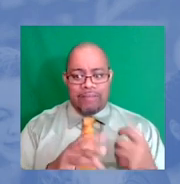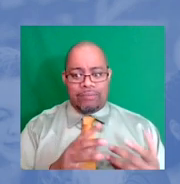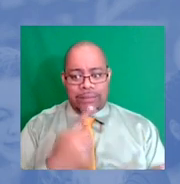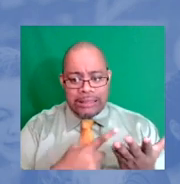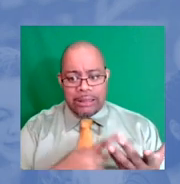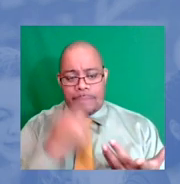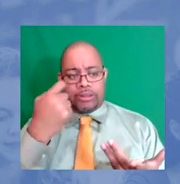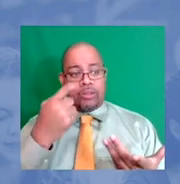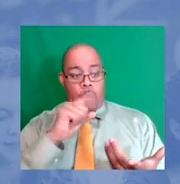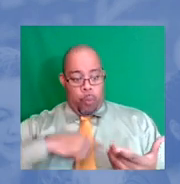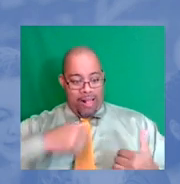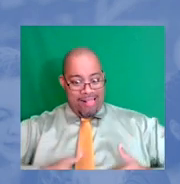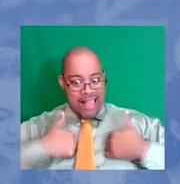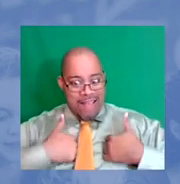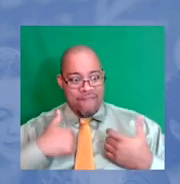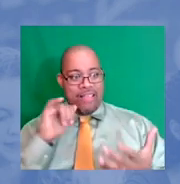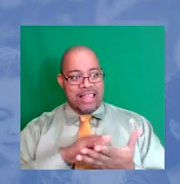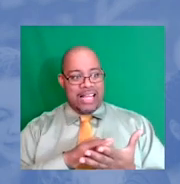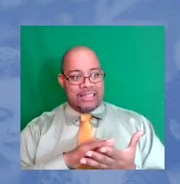THAT TRANSLATES TO SOME OF THE RESOURCES WE'RE PROVIDED.